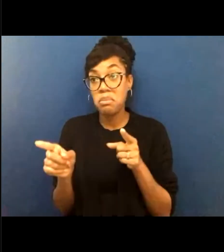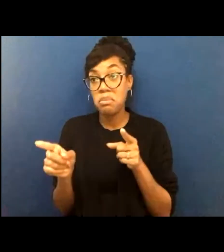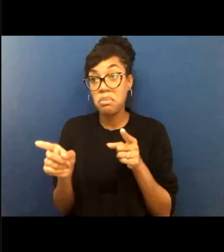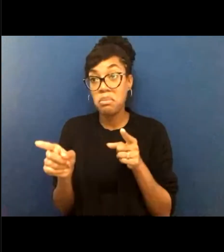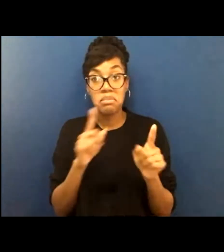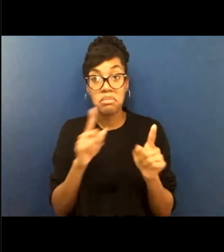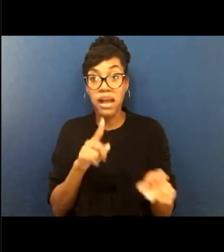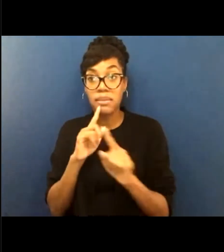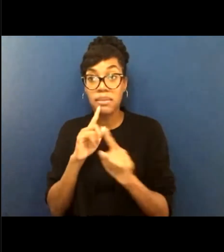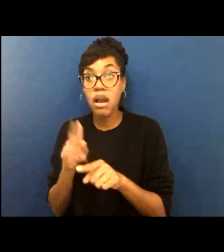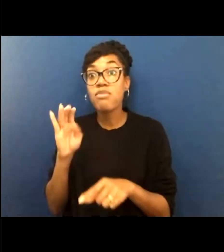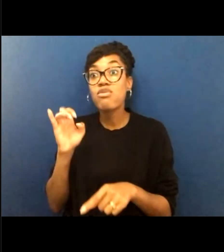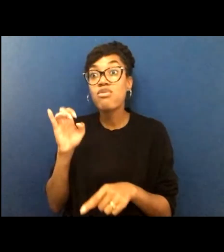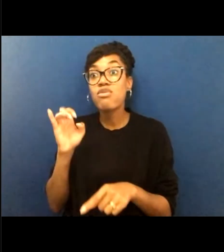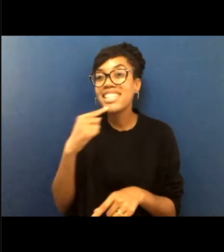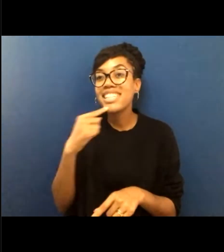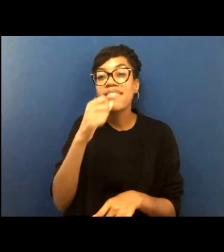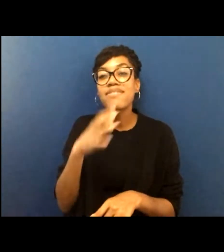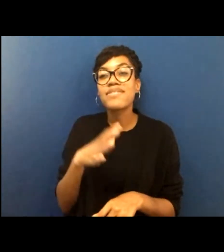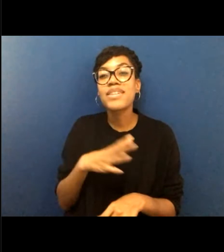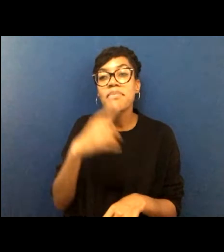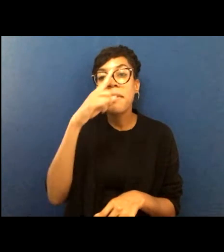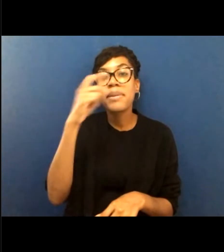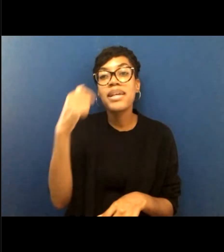Oh, Bryan is saying it's a female because there's a wide tail.